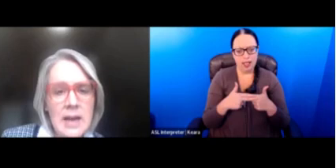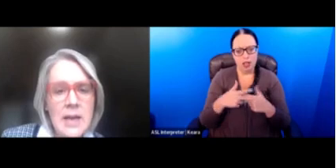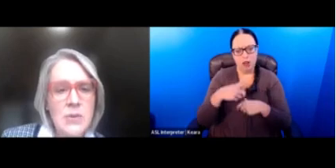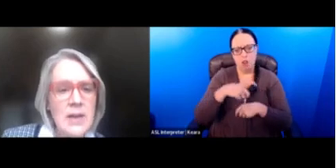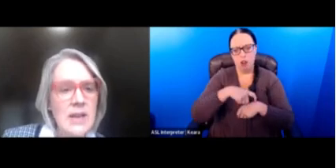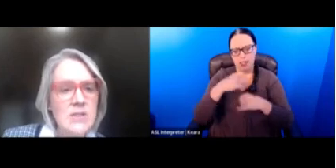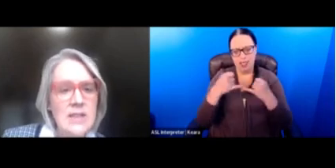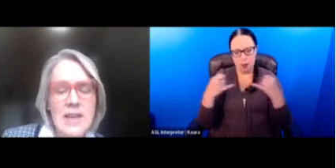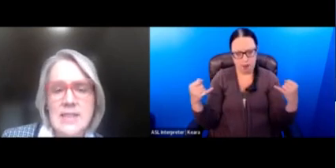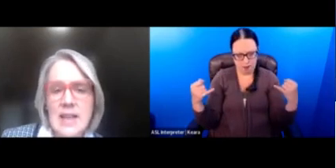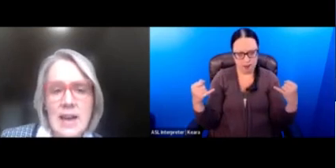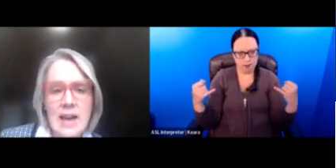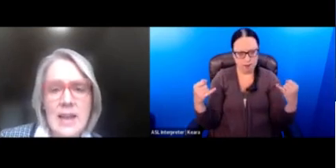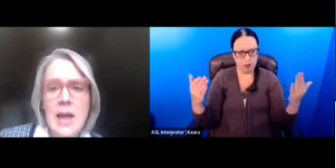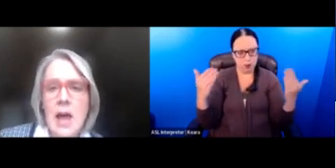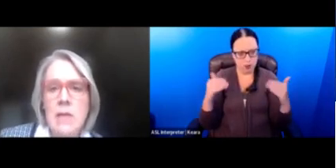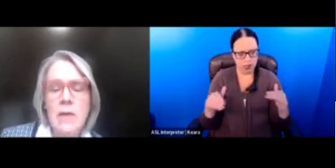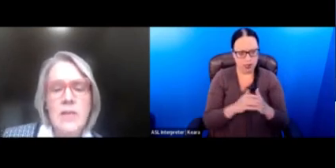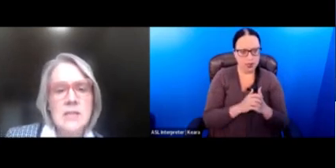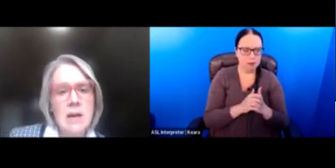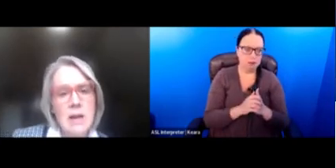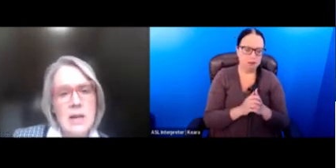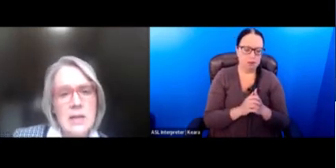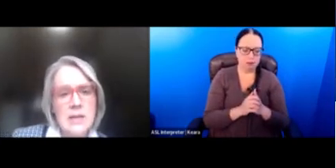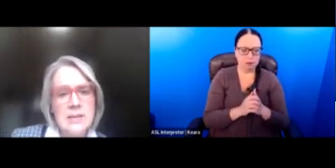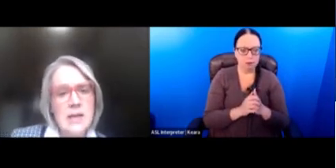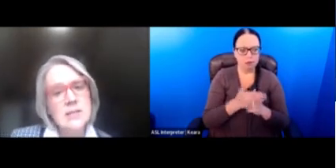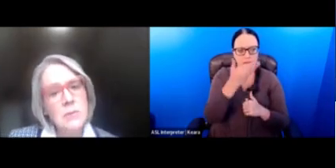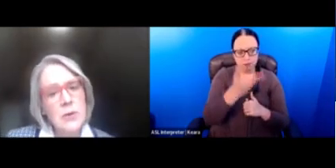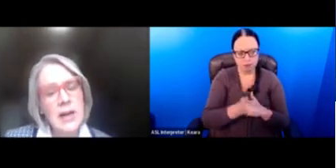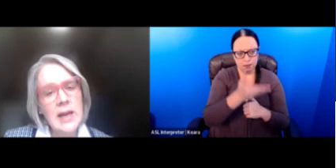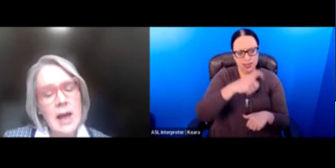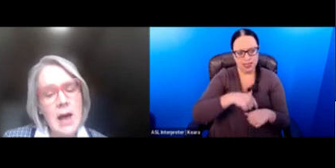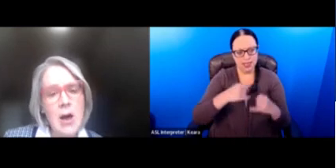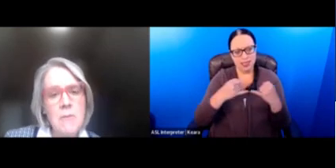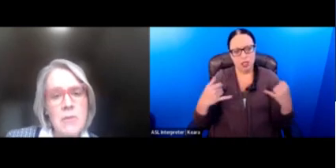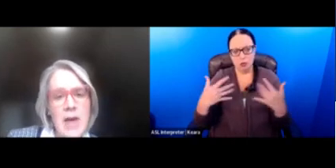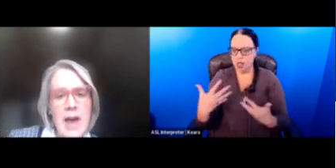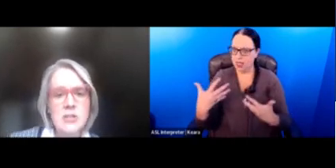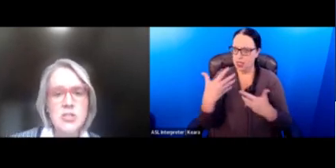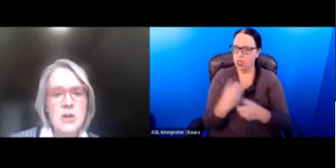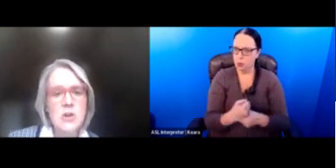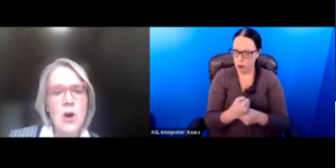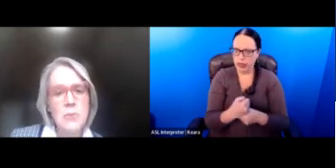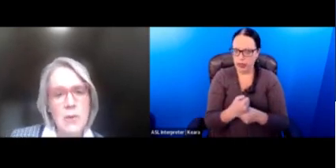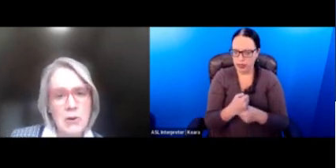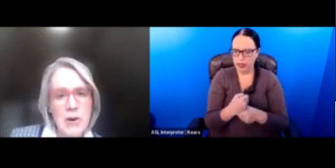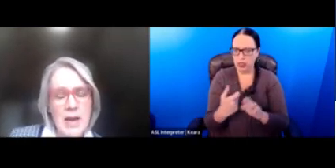this timeline is a summary that shows our progress, as we work to implement the dignity of